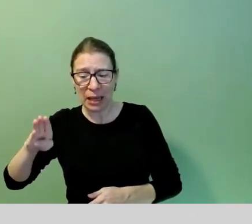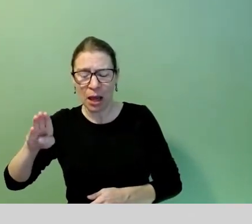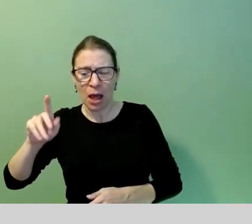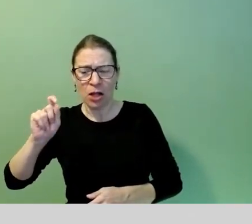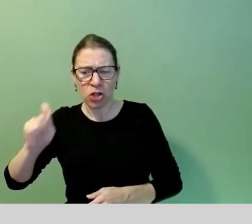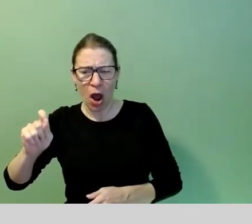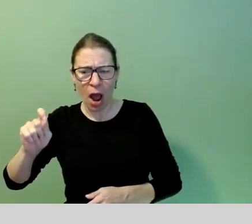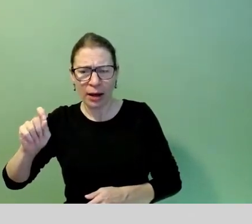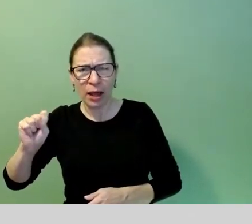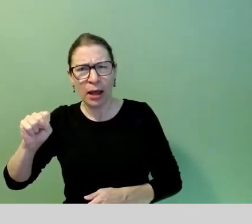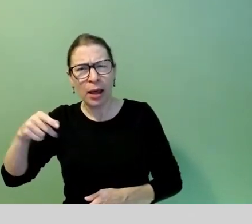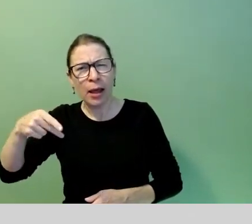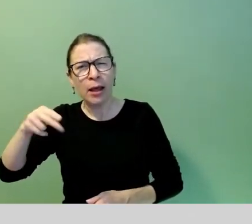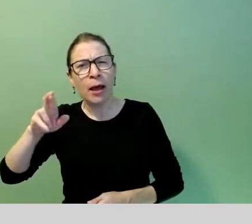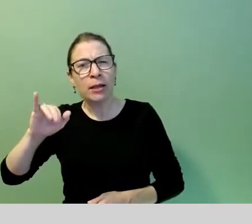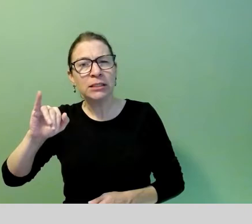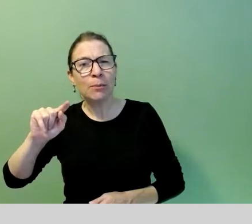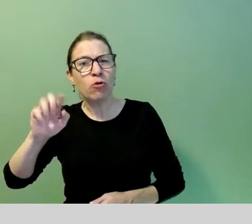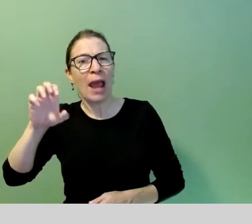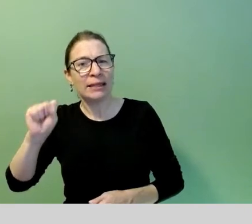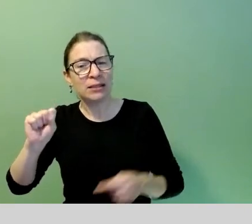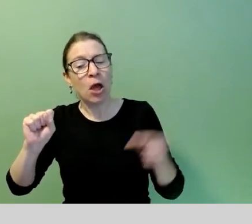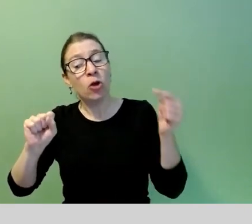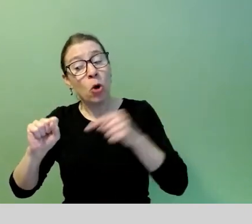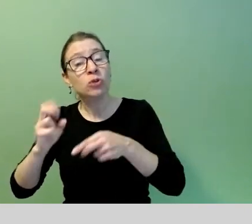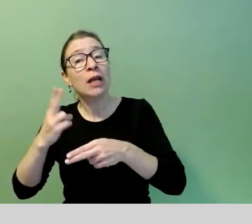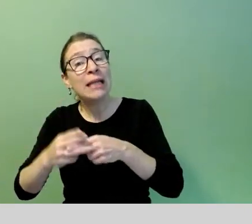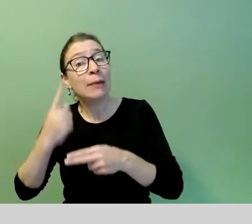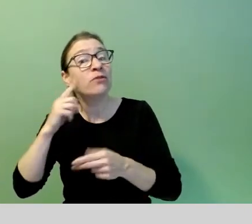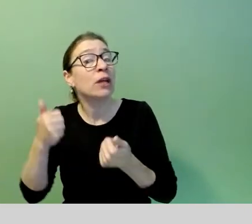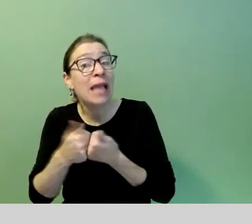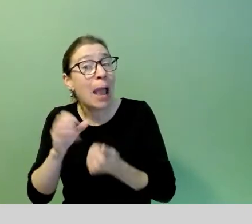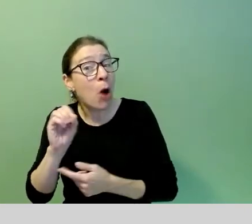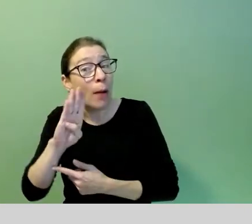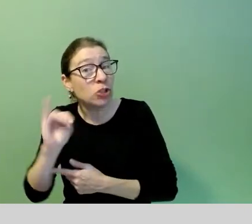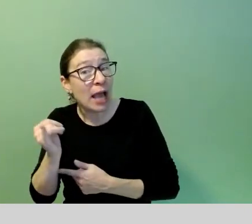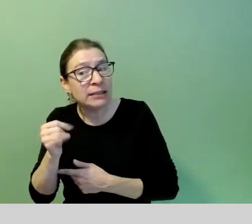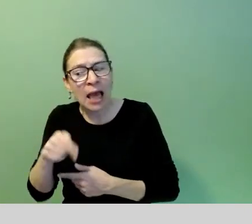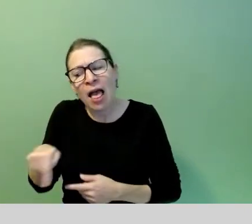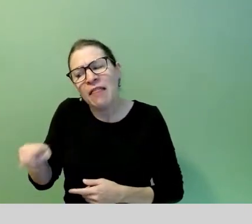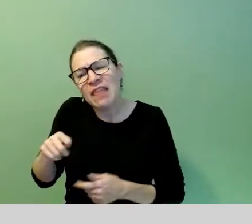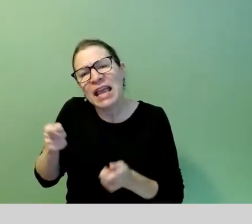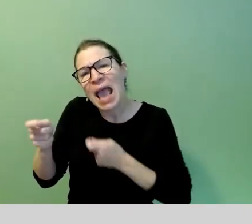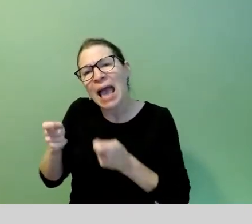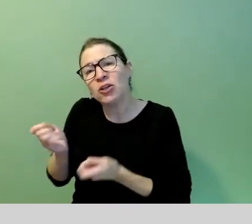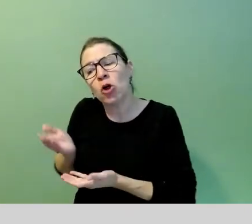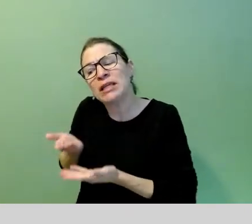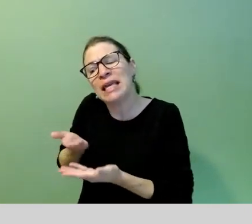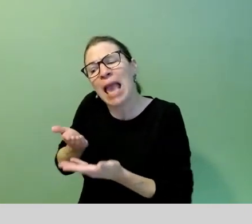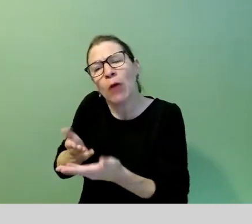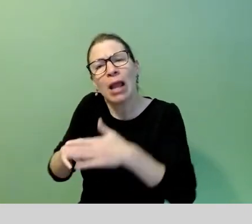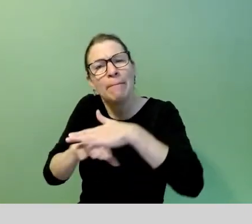Sprites are PPB names for game objects. They handle carrying metadata for the various subsystems to operate on,